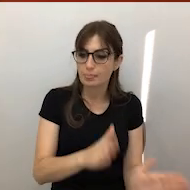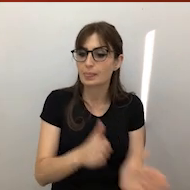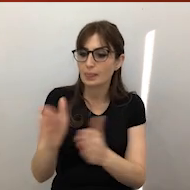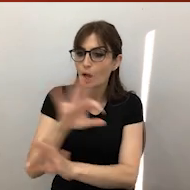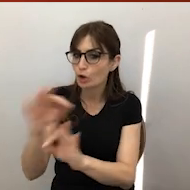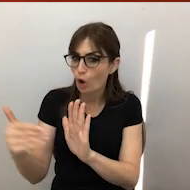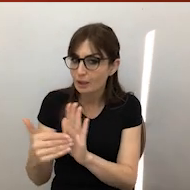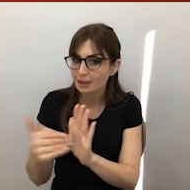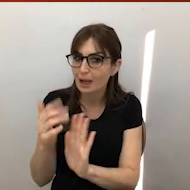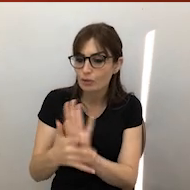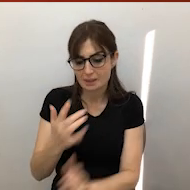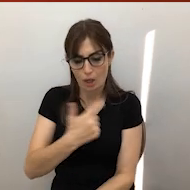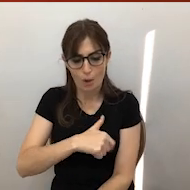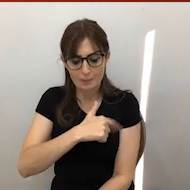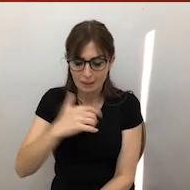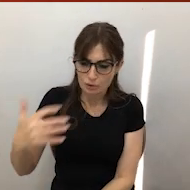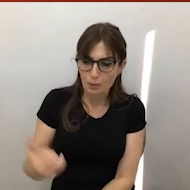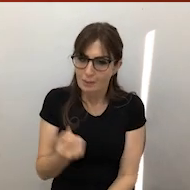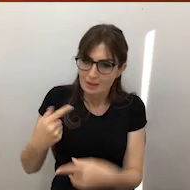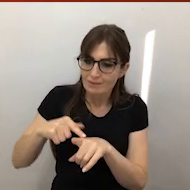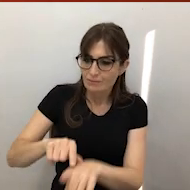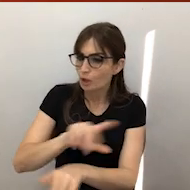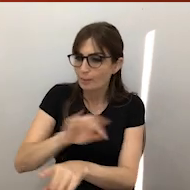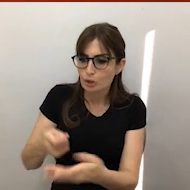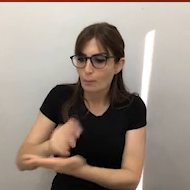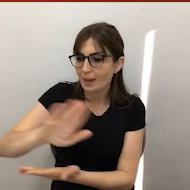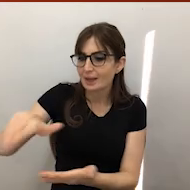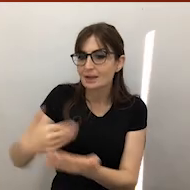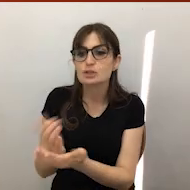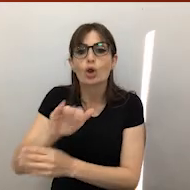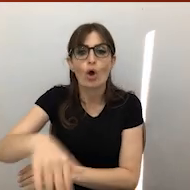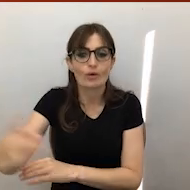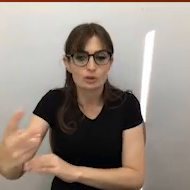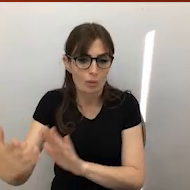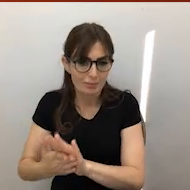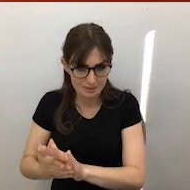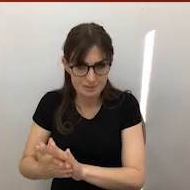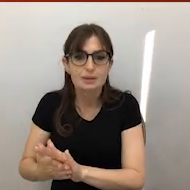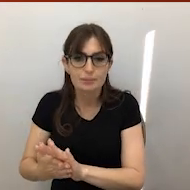A non-current liability is an obligation that is not due to be paid or settled for at least 12 months.